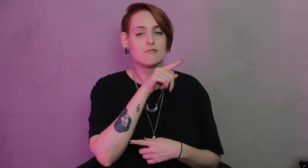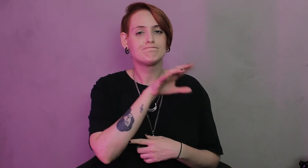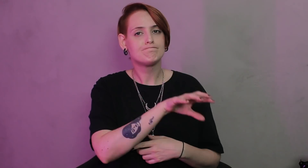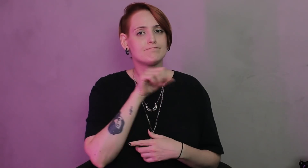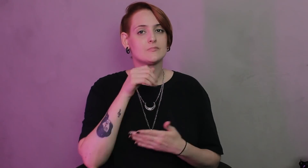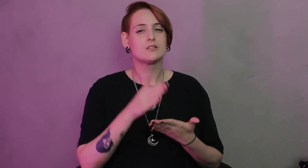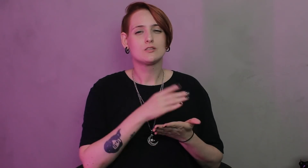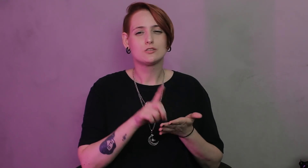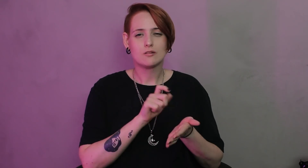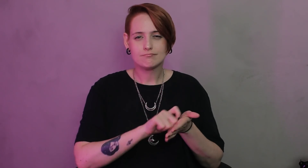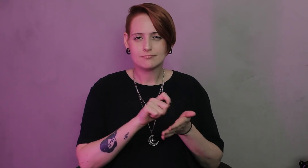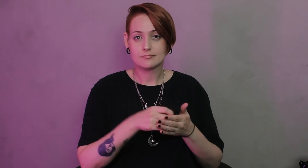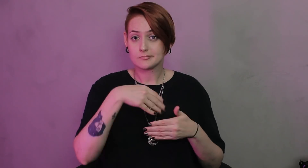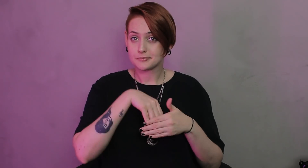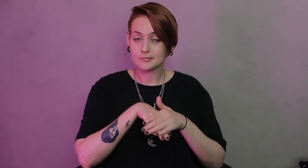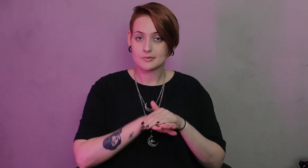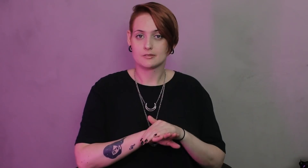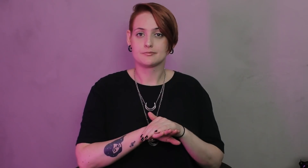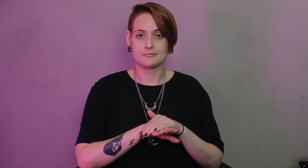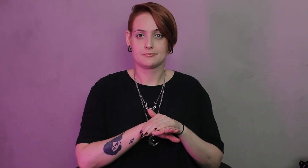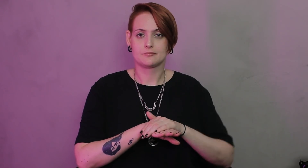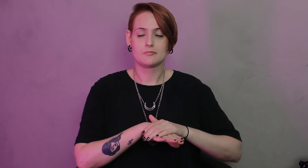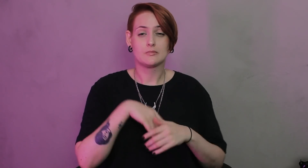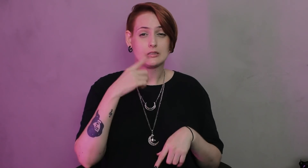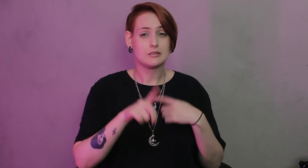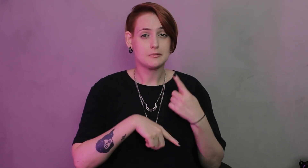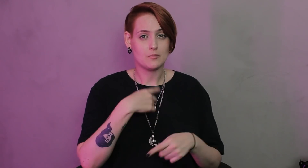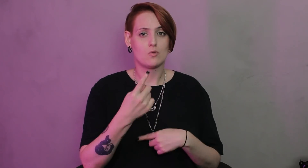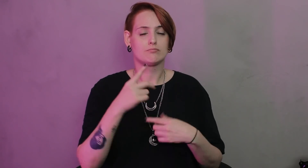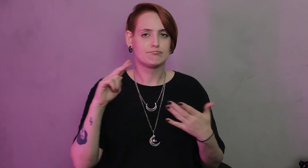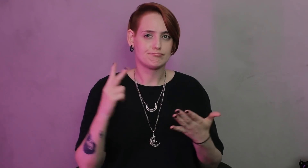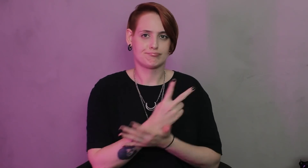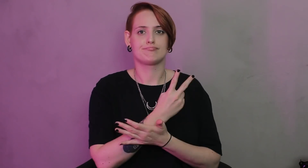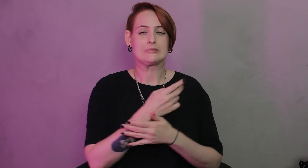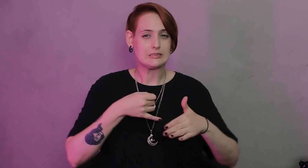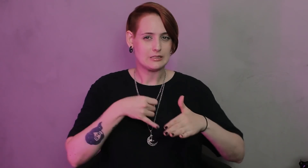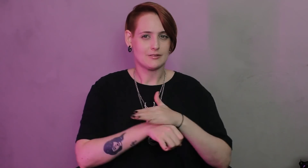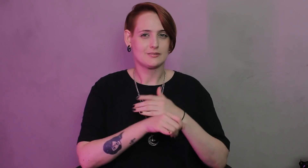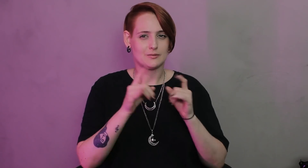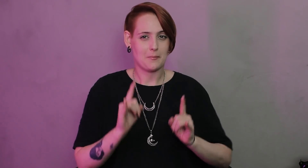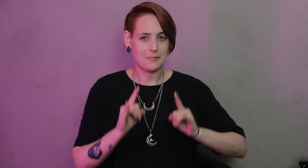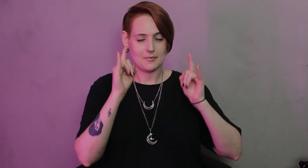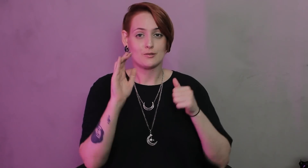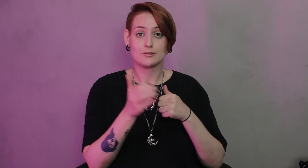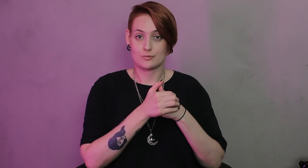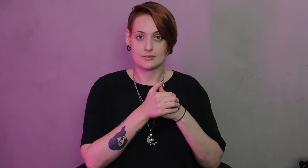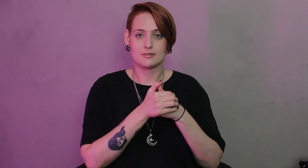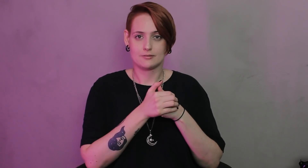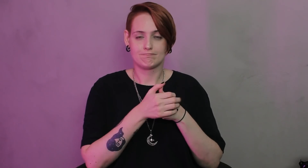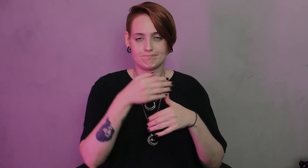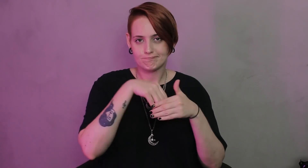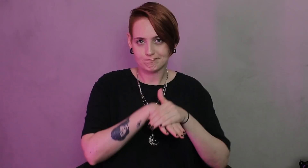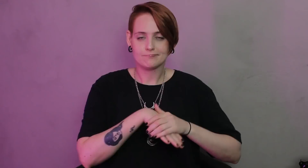She kept Anne's diaries, right after they broke into the "Secret Annex".